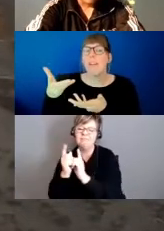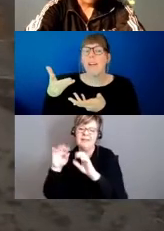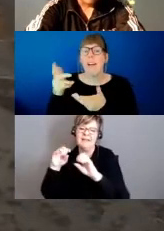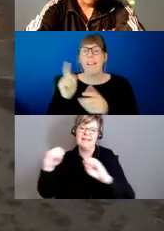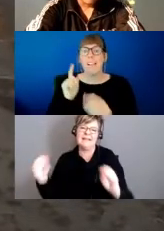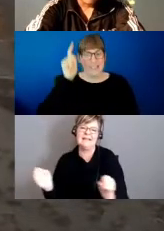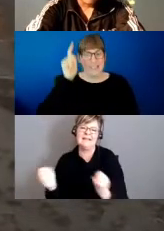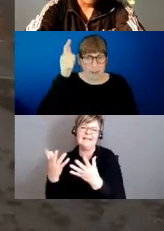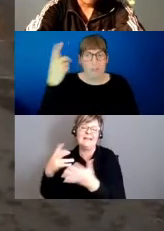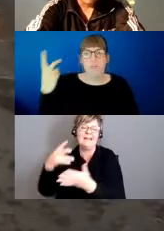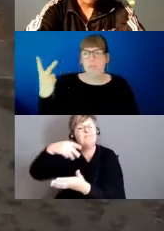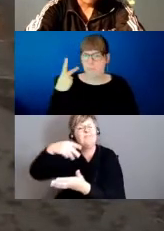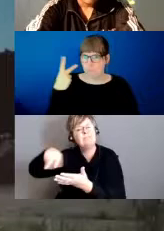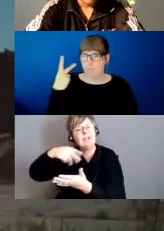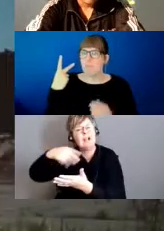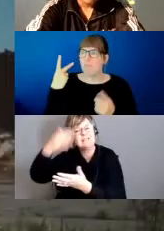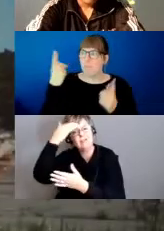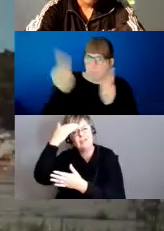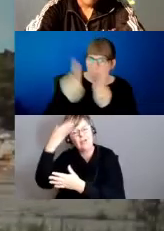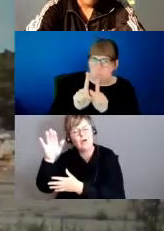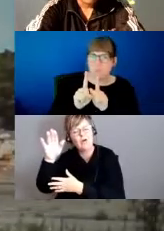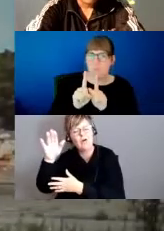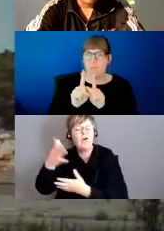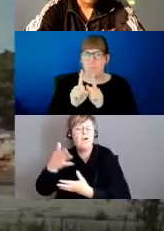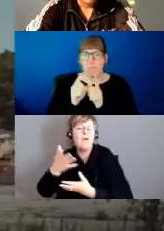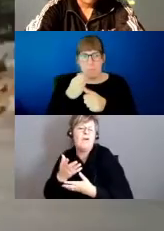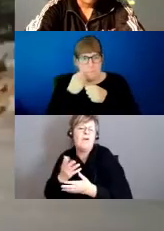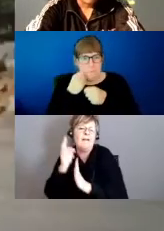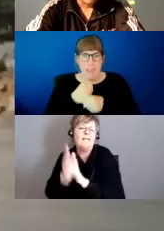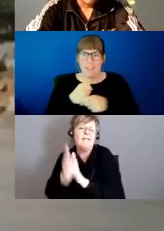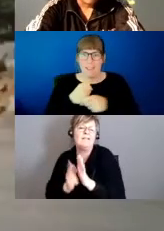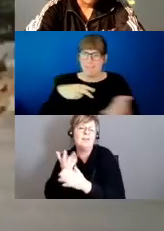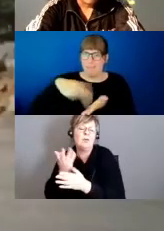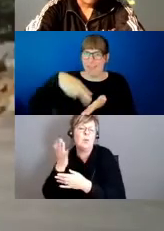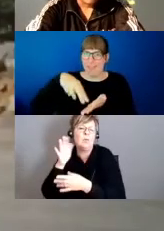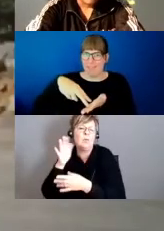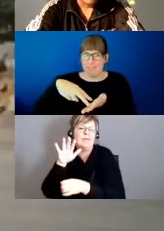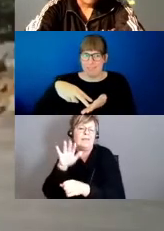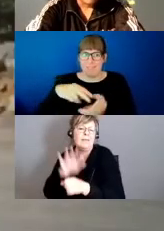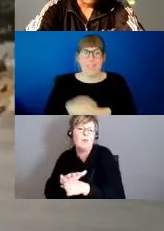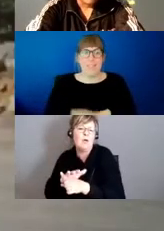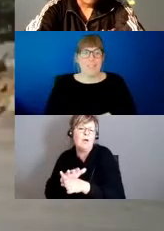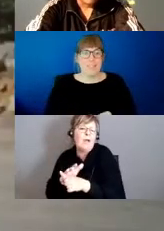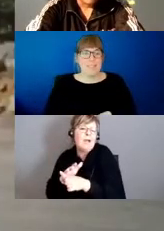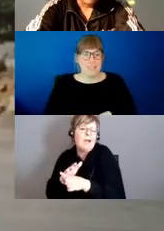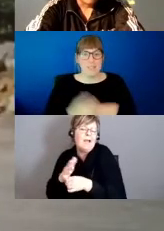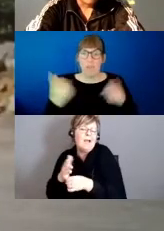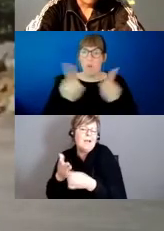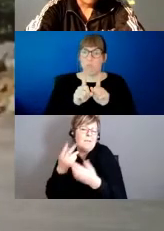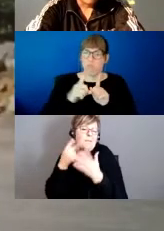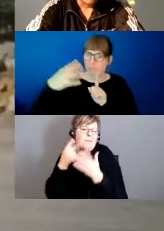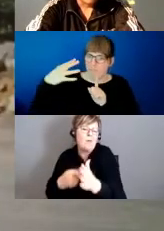TO CREATE THIS VIDEO. SO THIS VIDEO IS JUST A WITNESS OF THAT ENCOUNTER. THAT'S WHY I